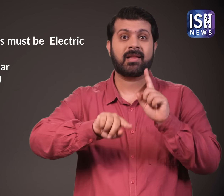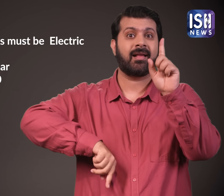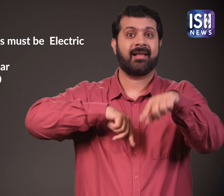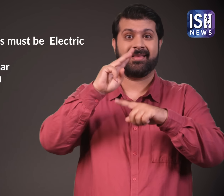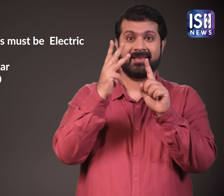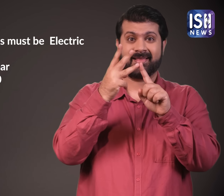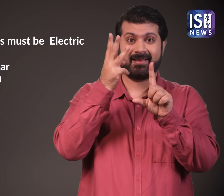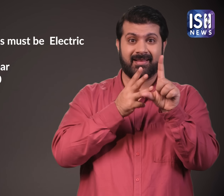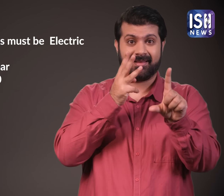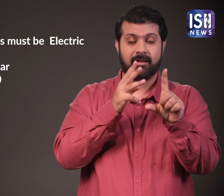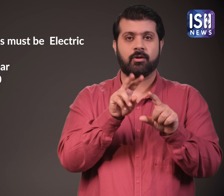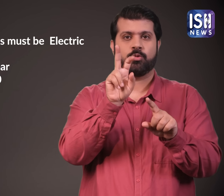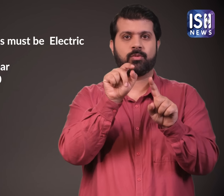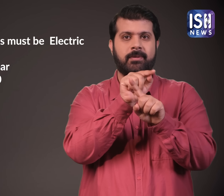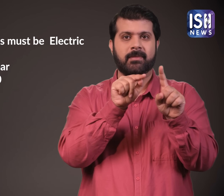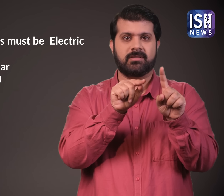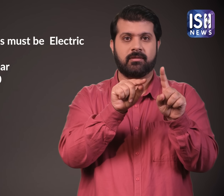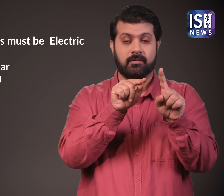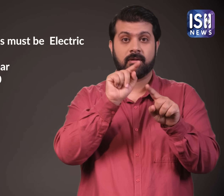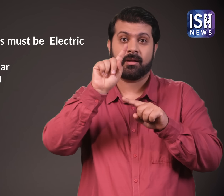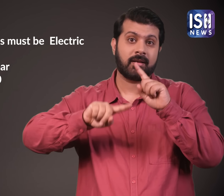This will increase to at least 20% by the third year.